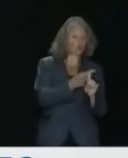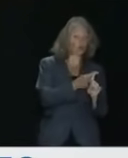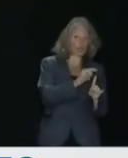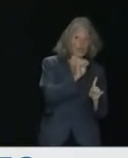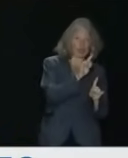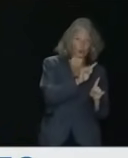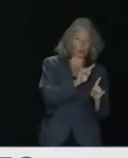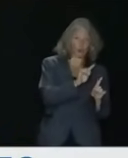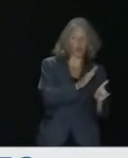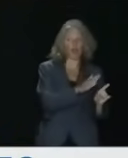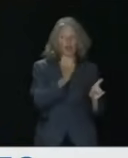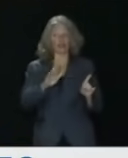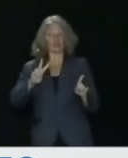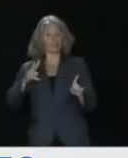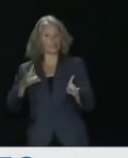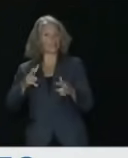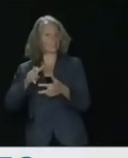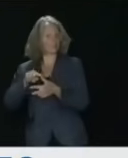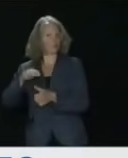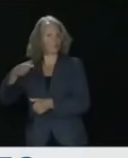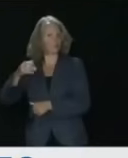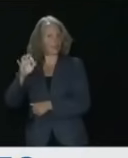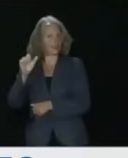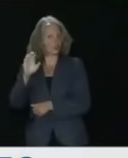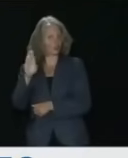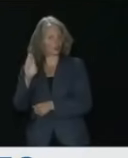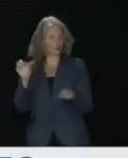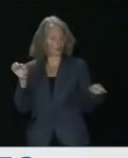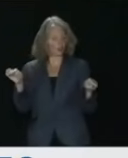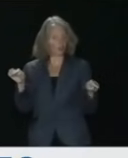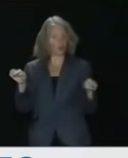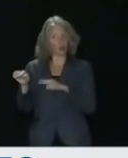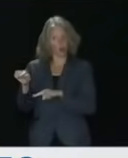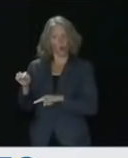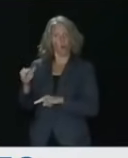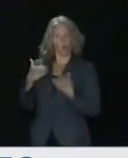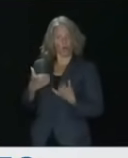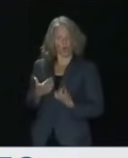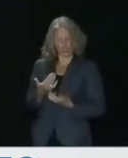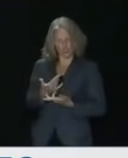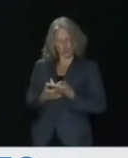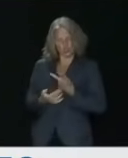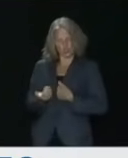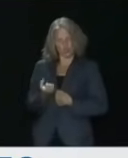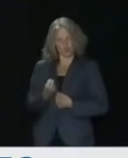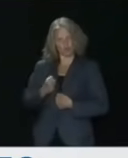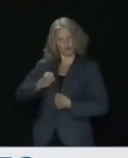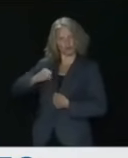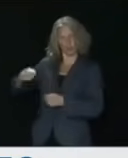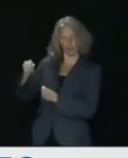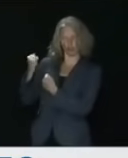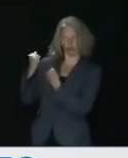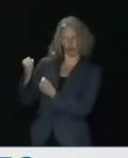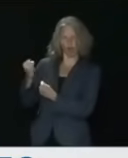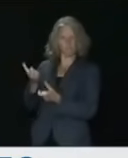GOT THAT SECOND DOSE -- WHO GOT ASTRAZENECA AND THEN HAD THE